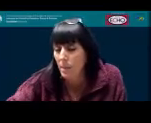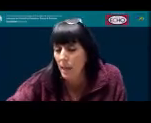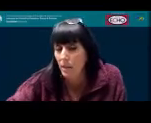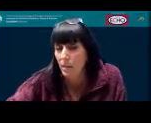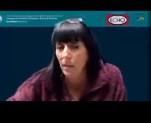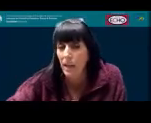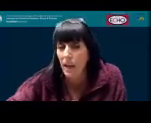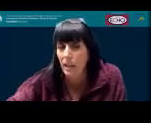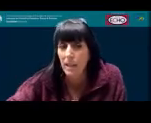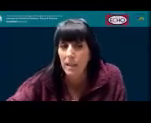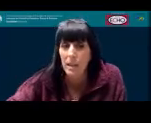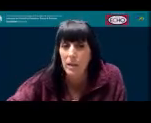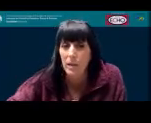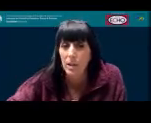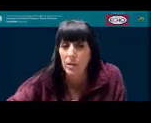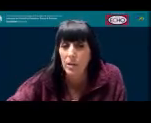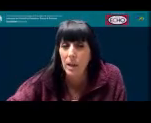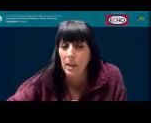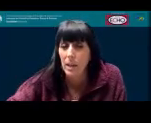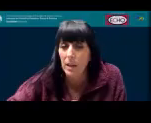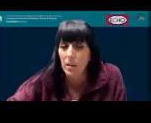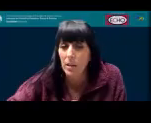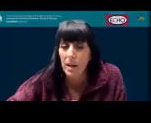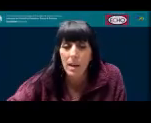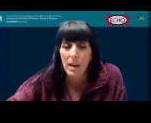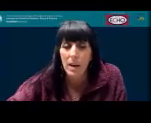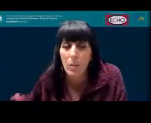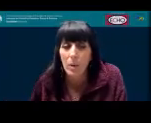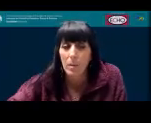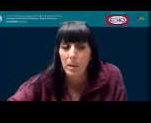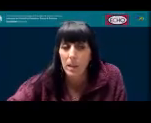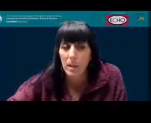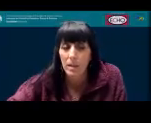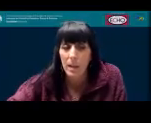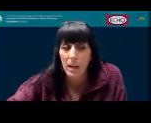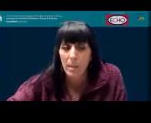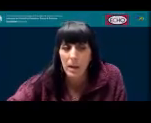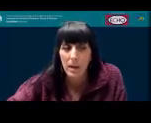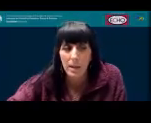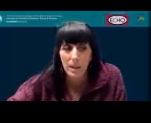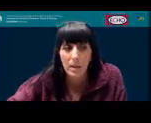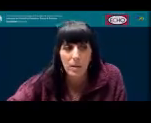echo@aggies.usu.edu and we will get you set up on our schedule.